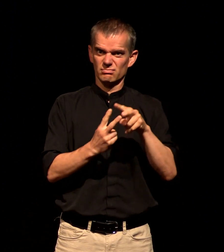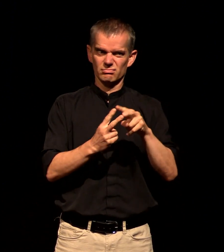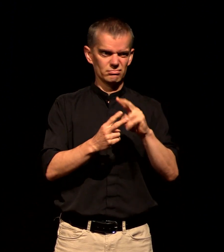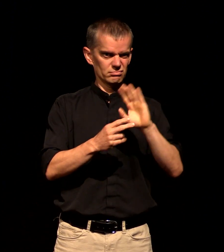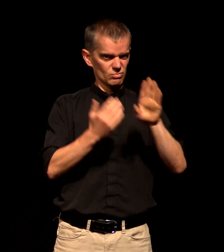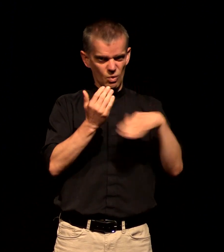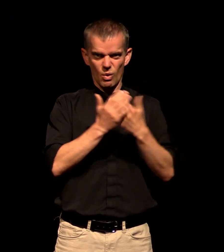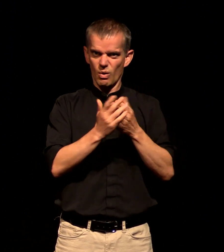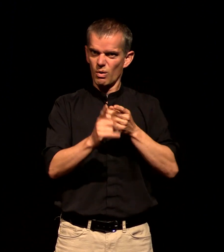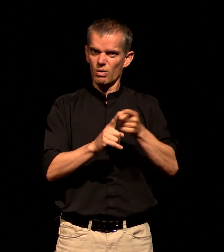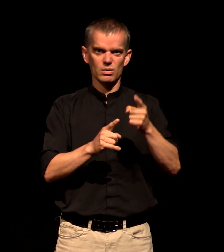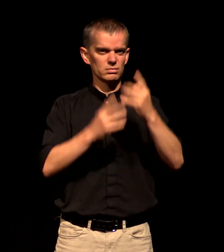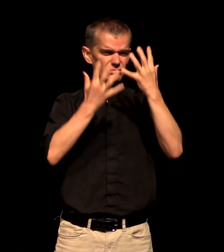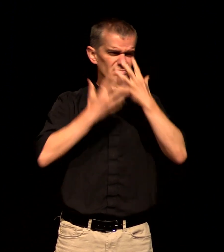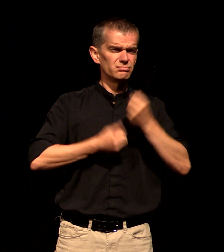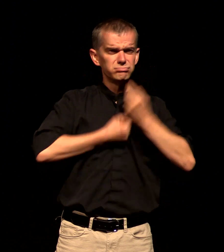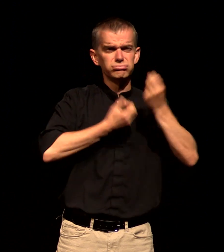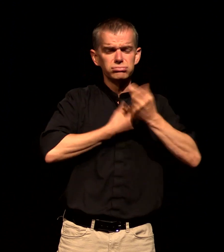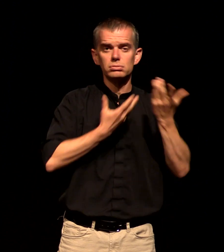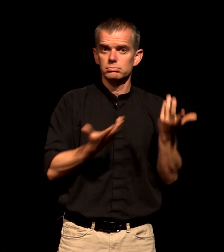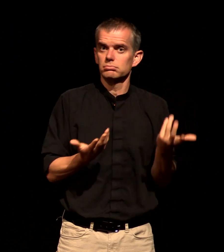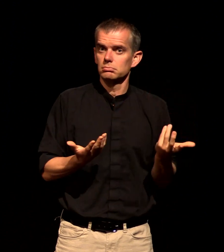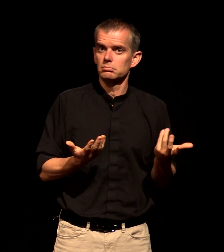I would also like to advocate for the fact that lament is a